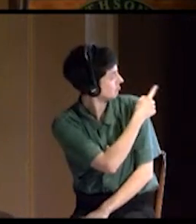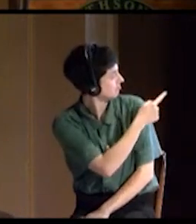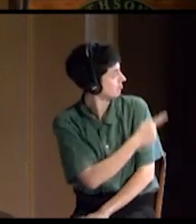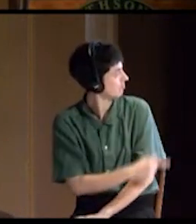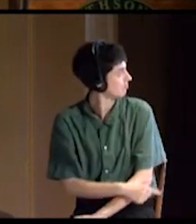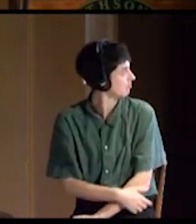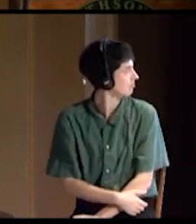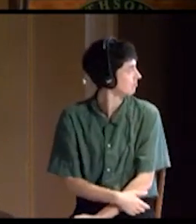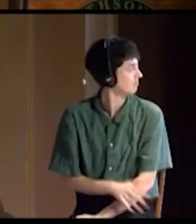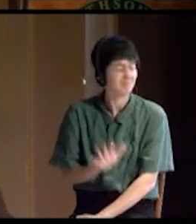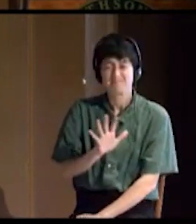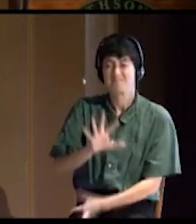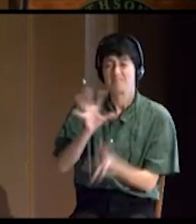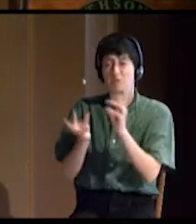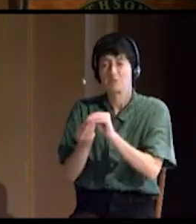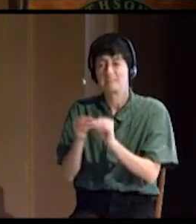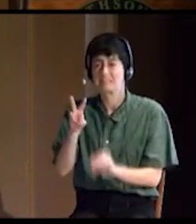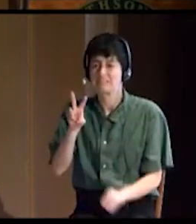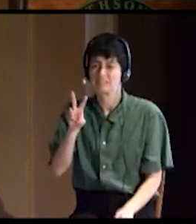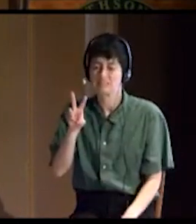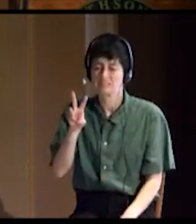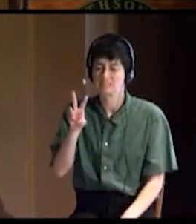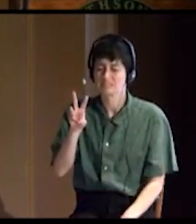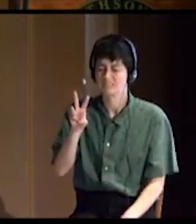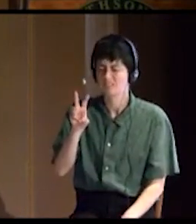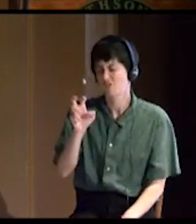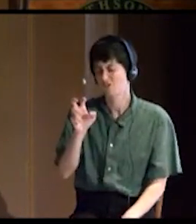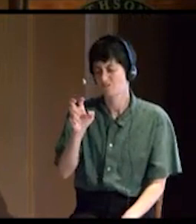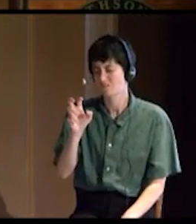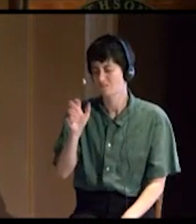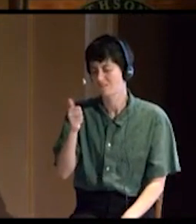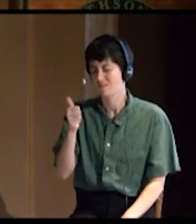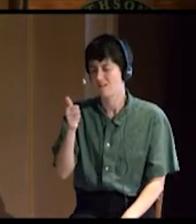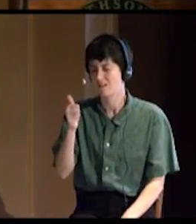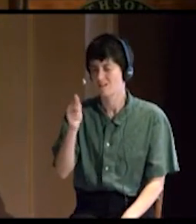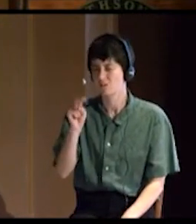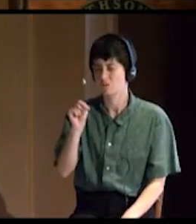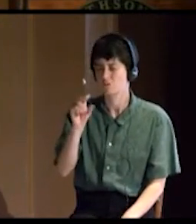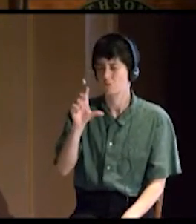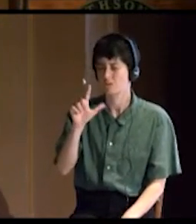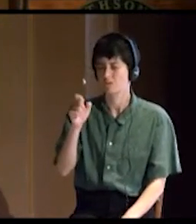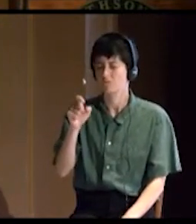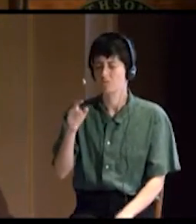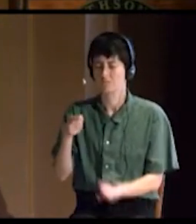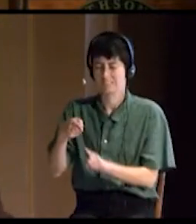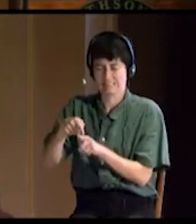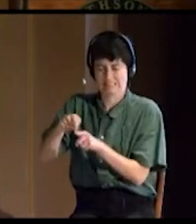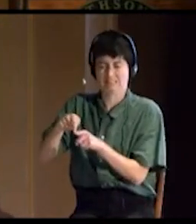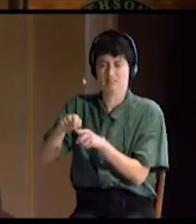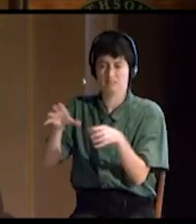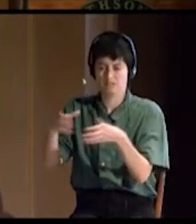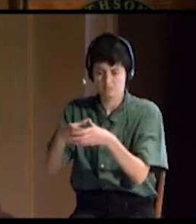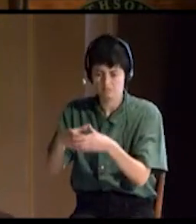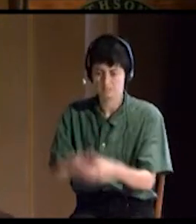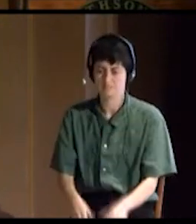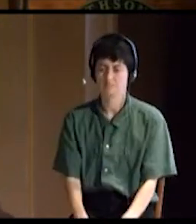So why do we want both chloroplast and nuclear DNA? And the answer to that lies within the plant cell.